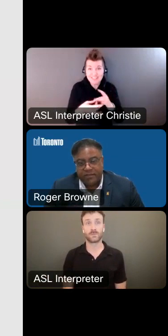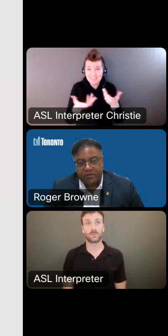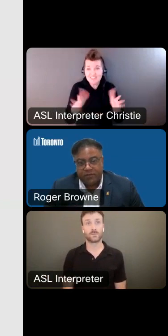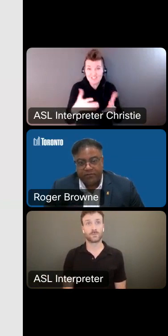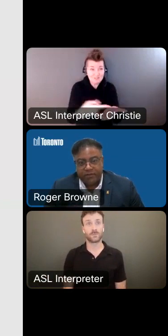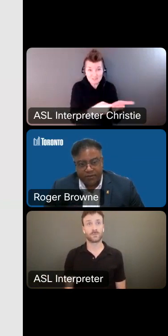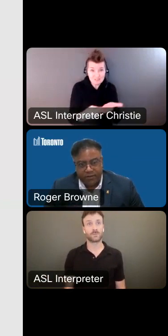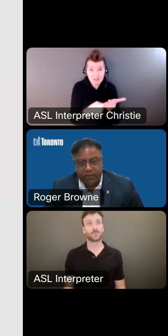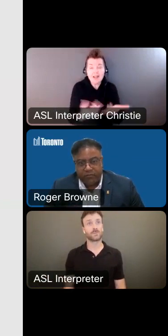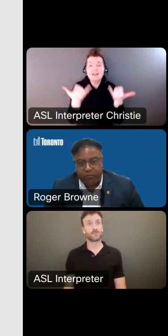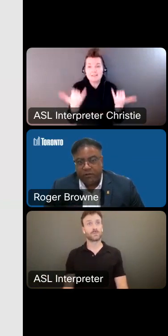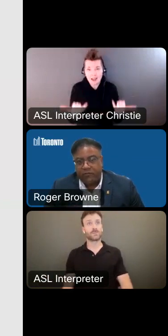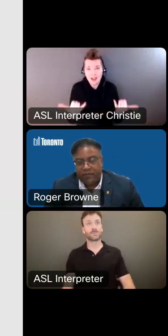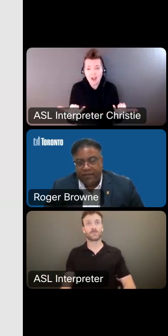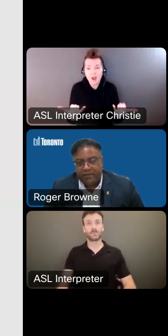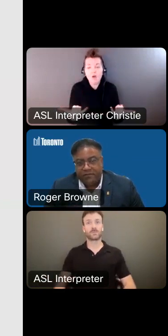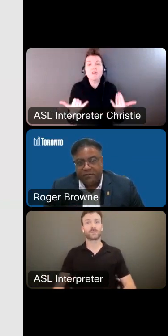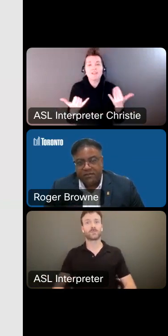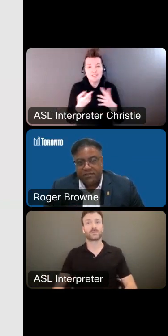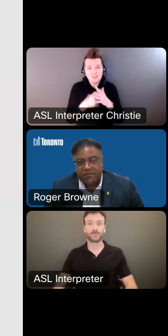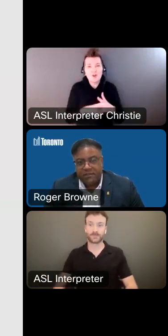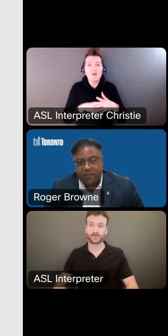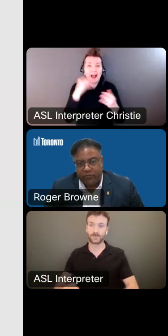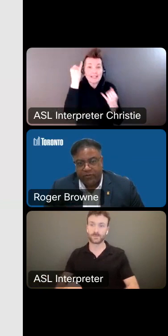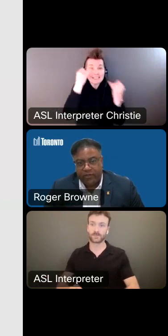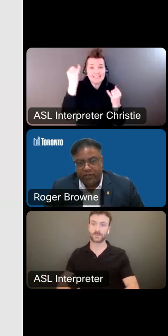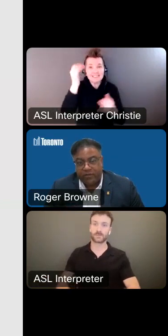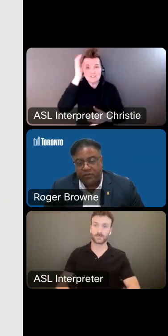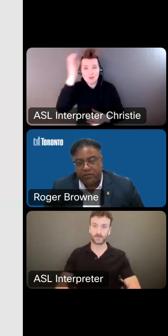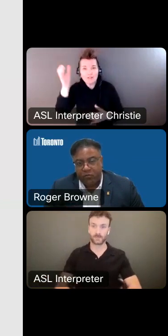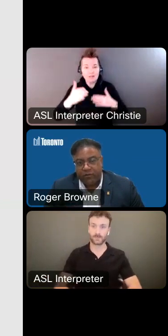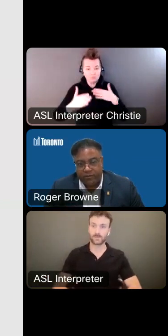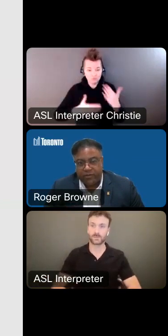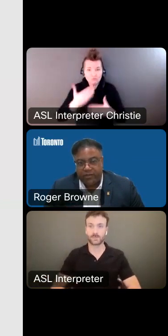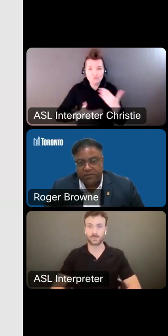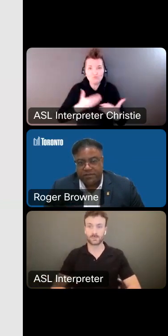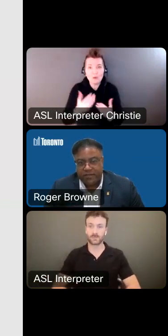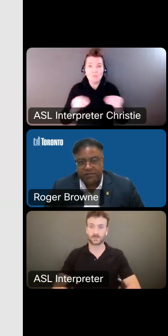of rolling with the ideas and concepts and moving into more of an implementation stage.